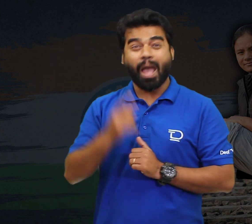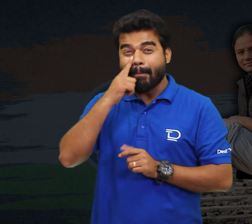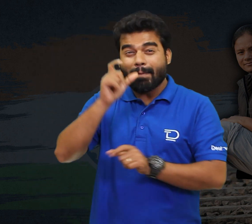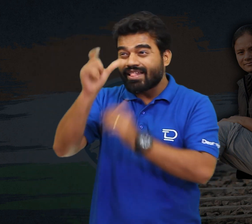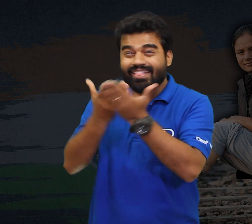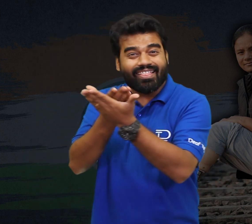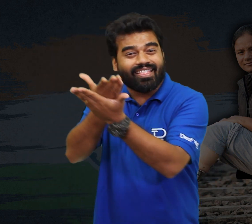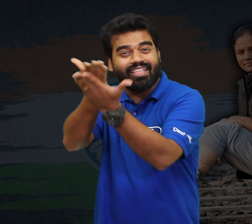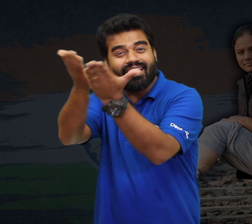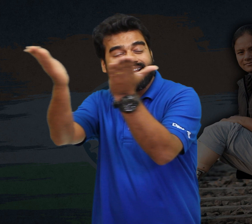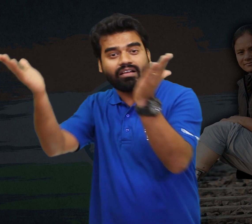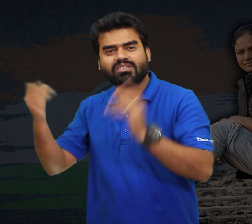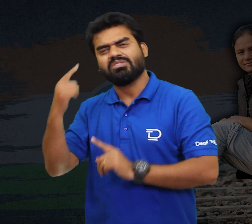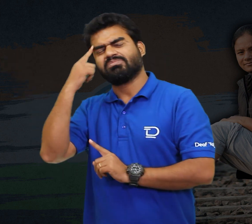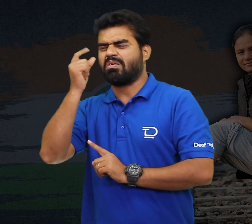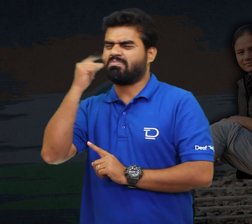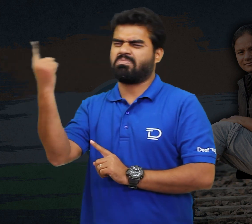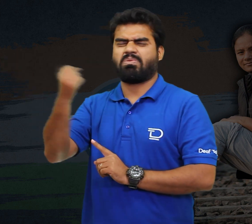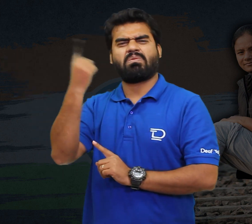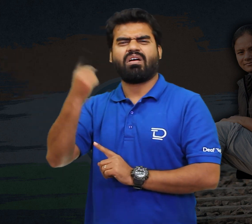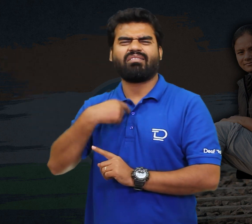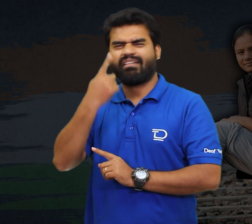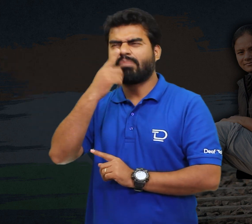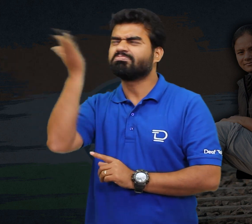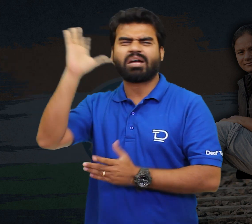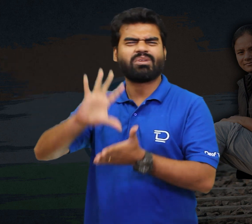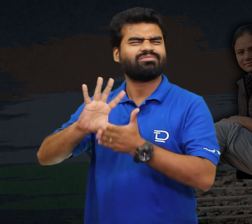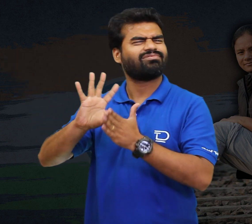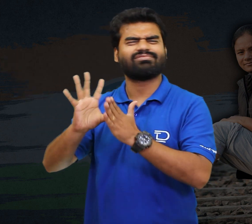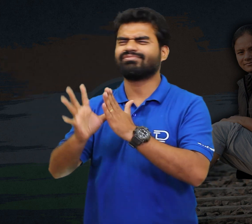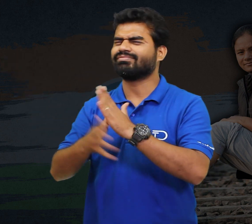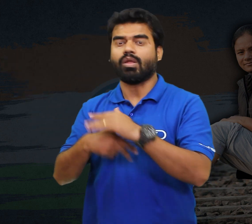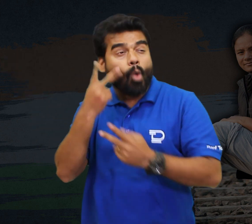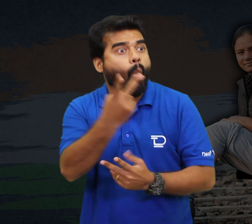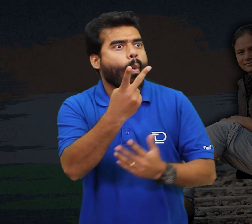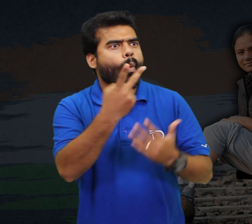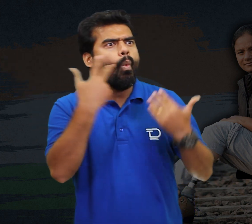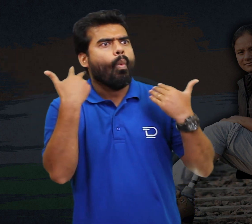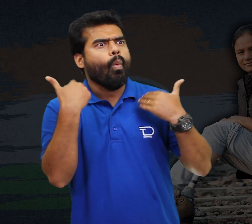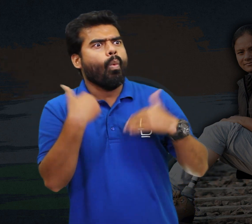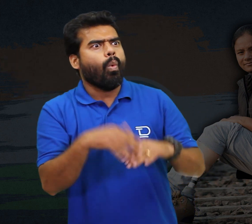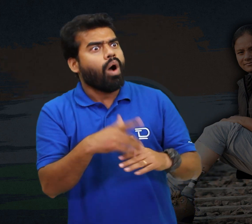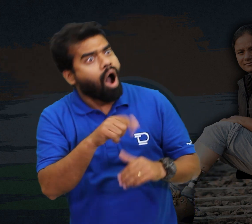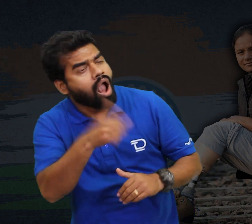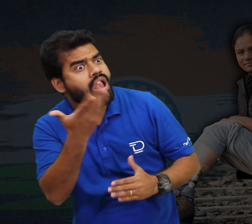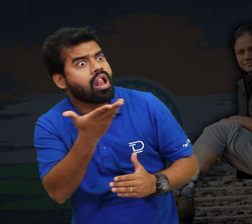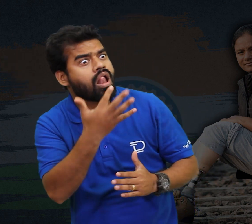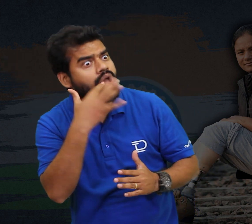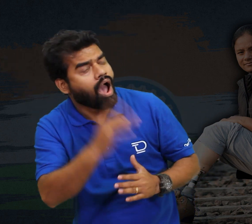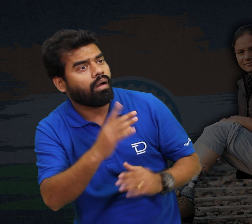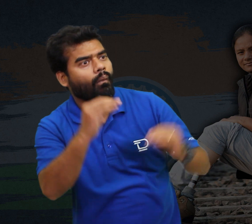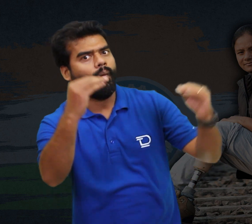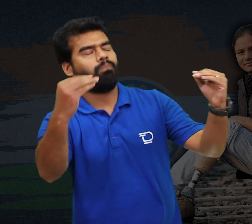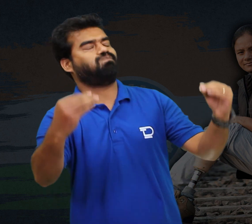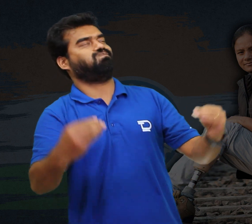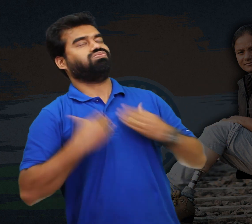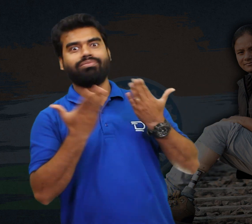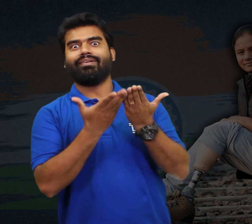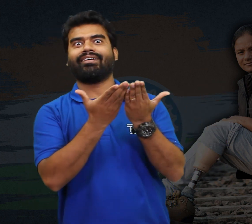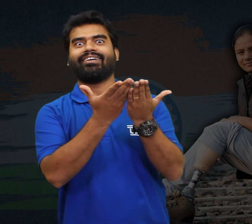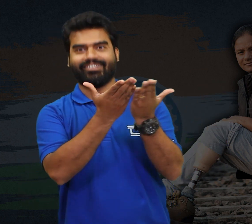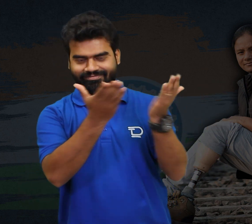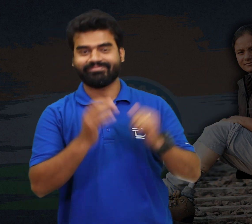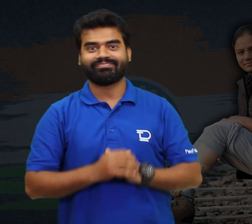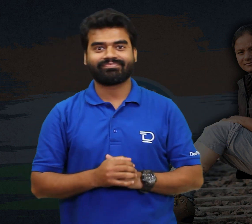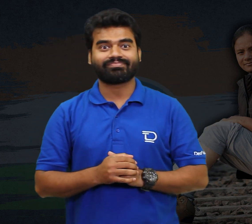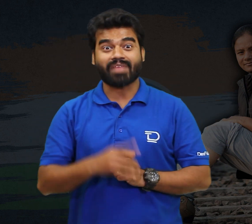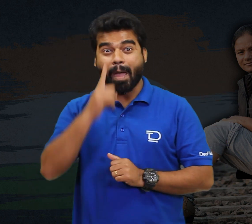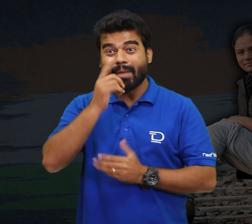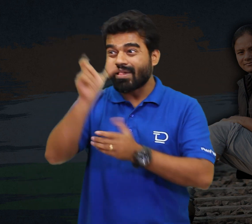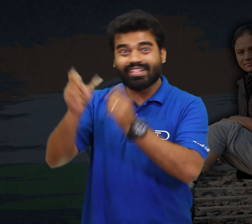She is an inspiration for all women.